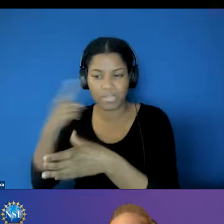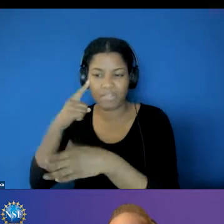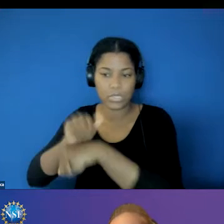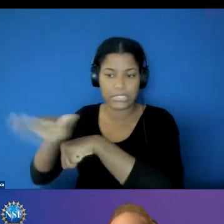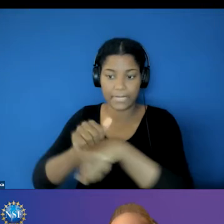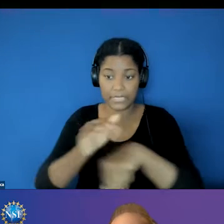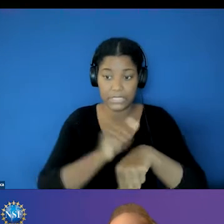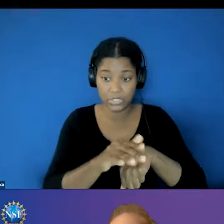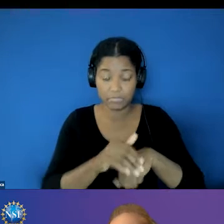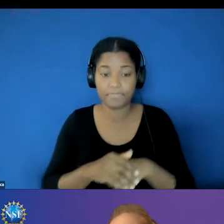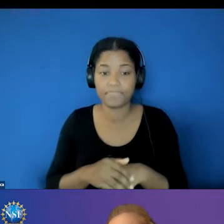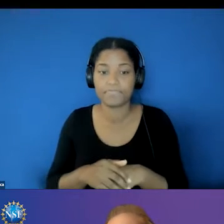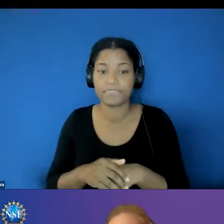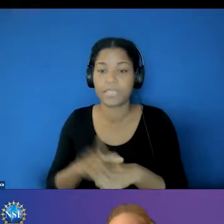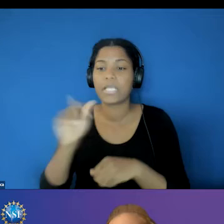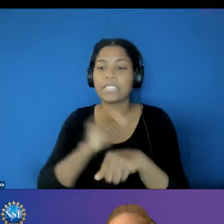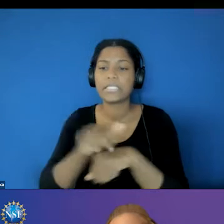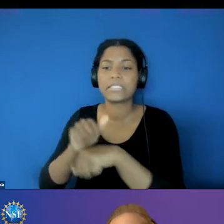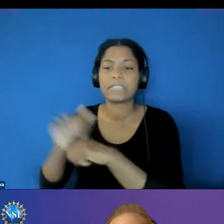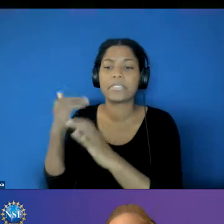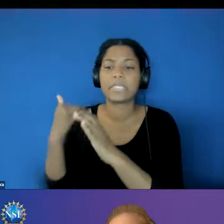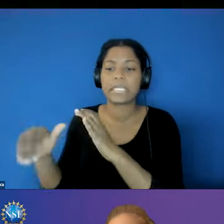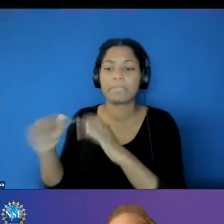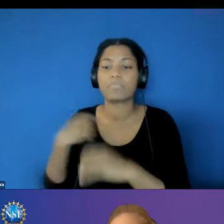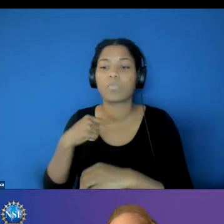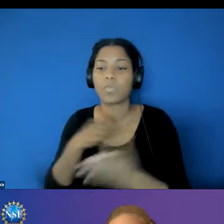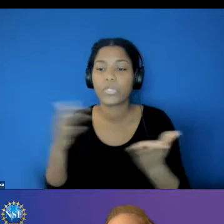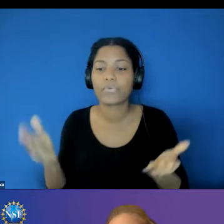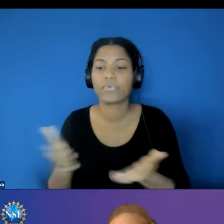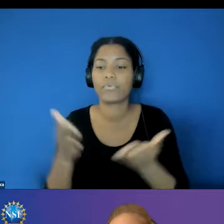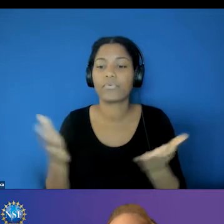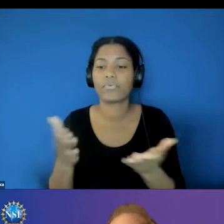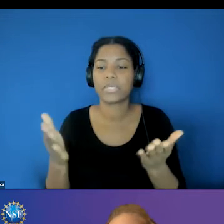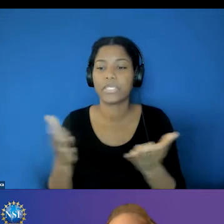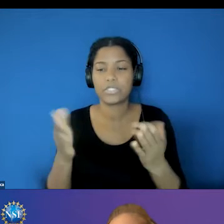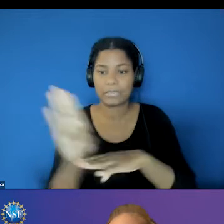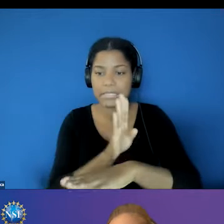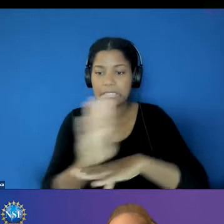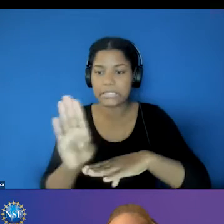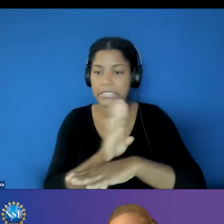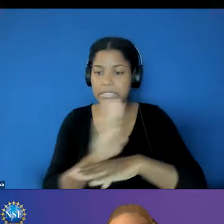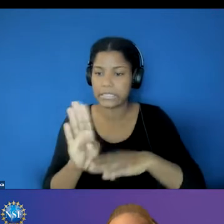So, within the submission limits we encourage organizations strongly to consider submitting,